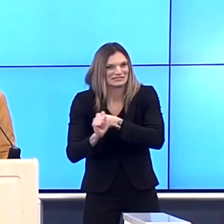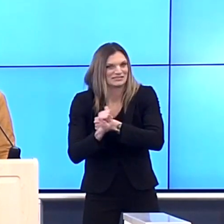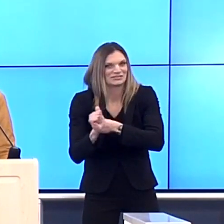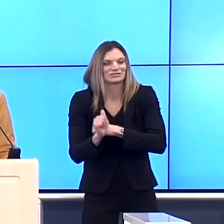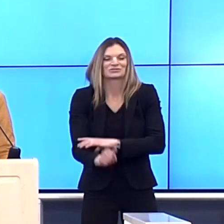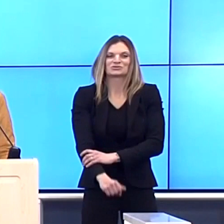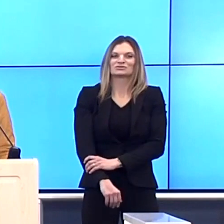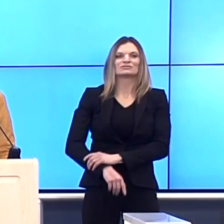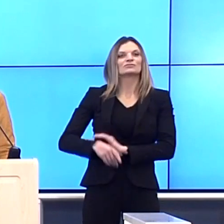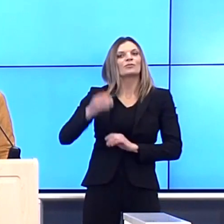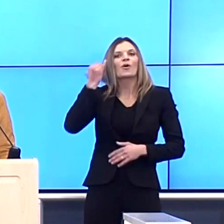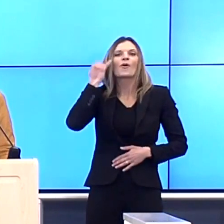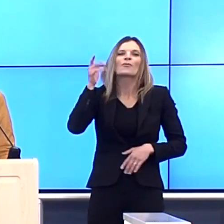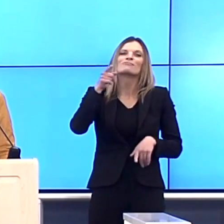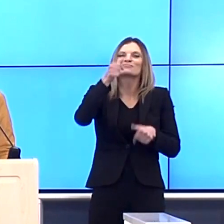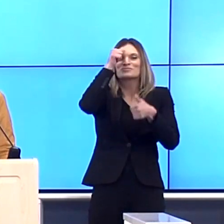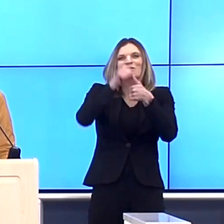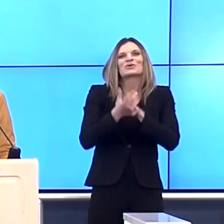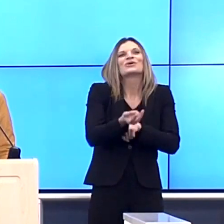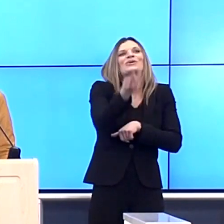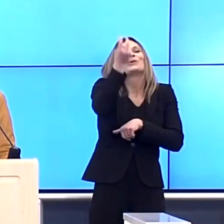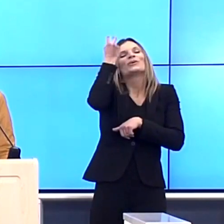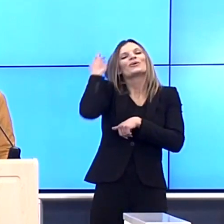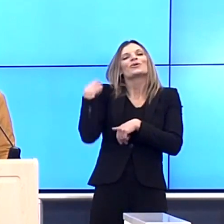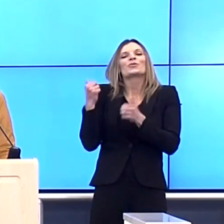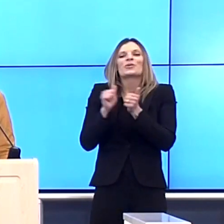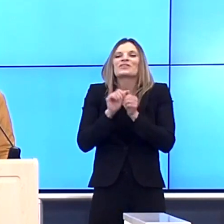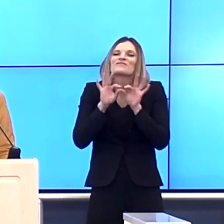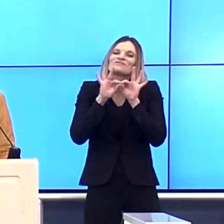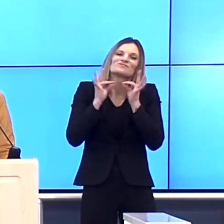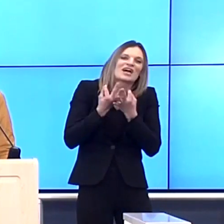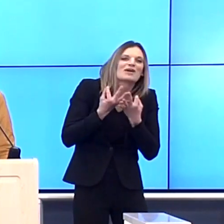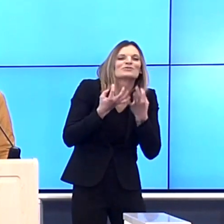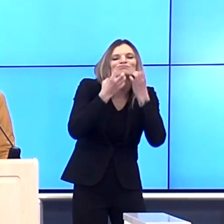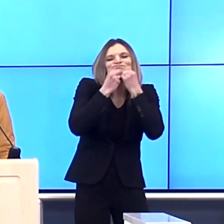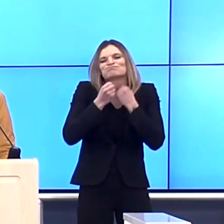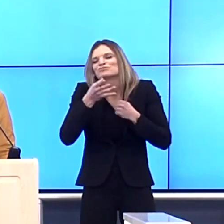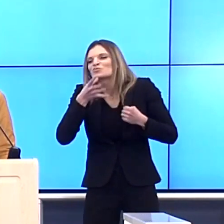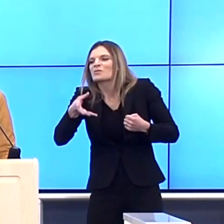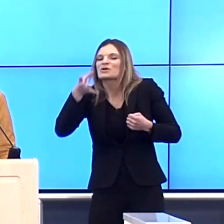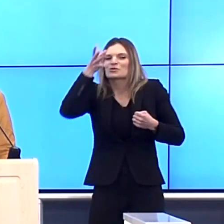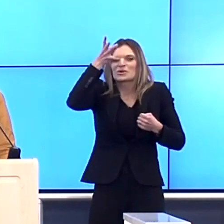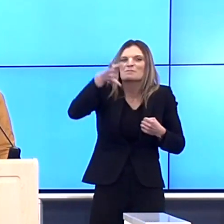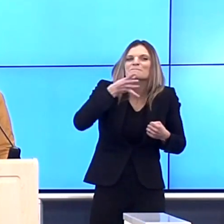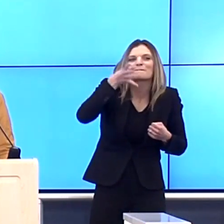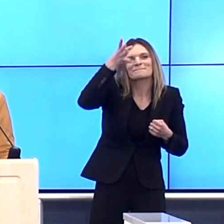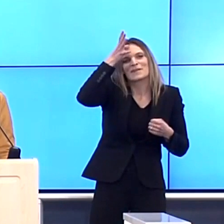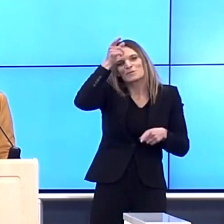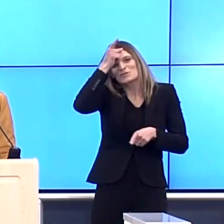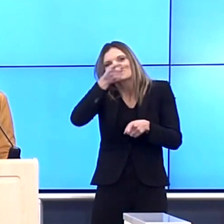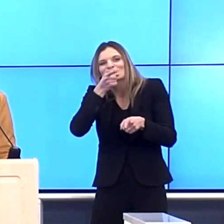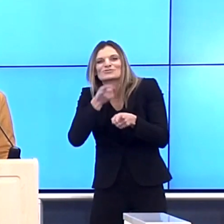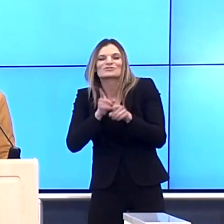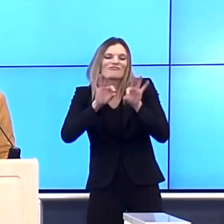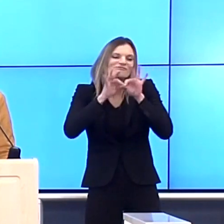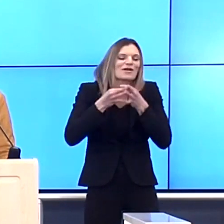RECONSIDER. THINK ABOUT YOUR FAVORITE THINK ABOUT YOUR FAVORITE THANKSGIVINGS AND THE LOVED ONES THANKSGIVINGS AND THE LOVED ONES WITH WHOM YOU’VE SPENT THEM. WITH WHOM YOU’VE SPENT THEM. YOUR PARENTS AND YOUR